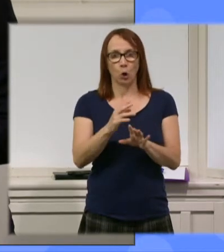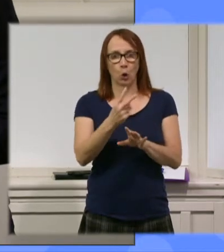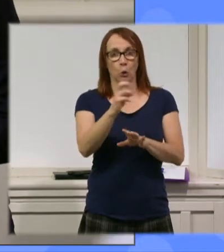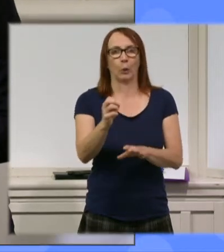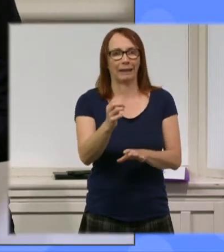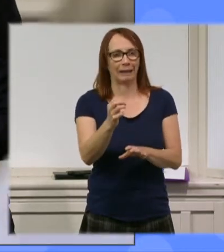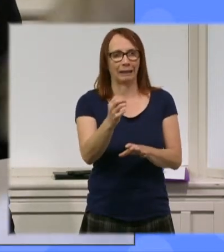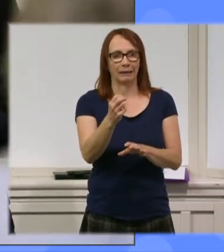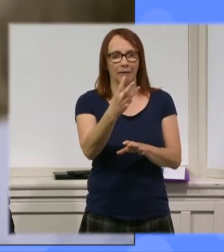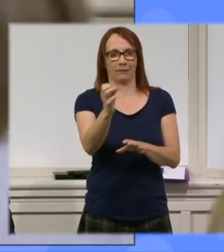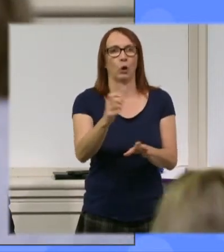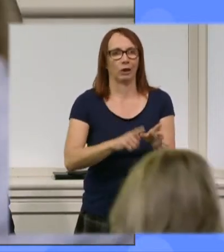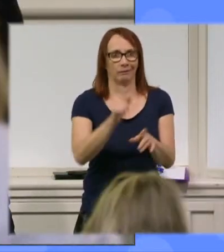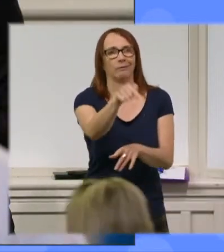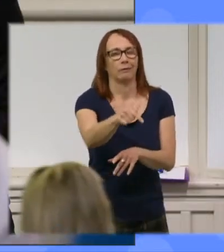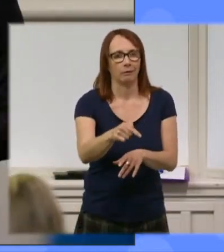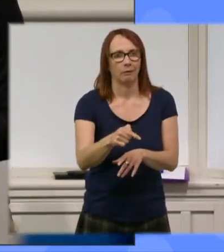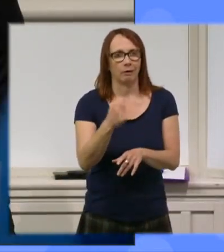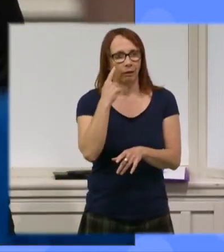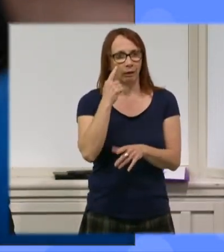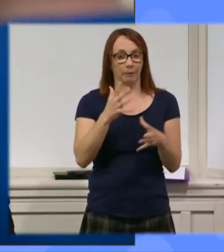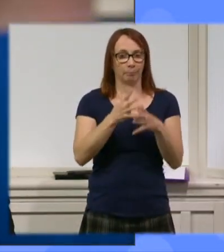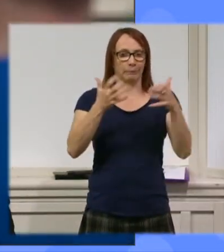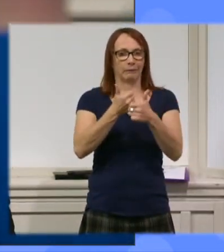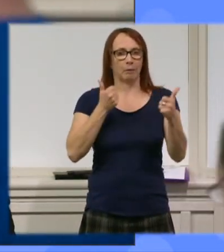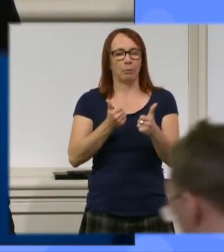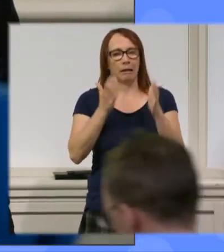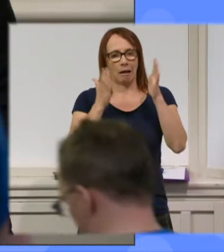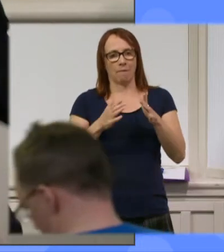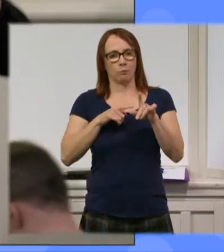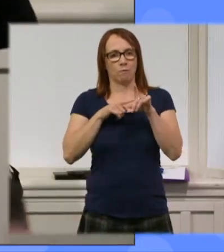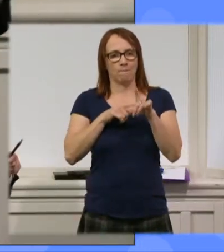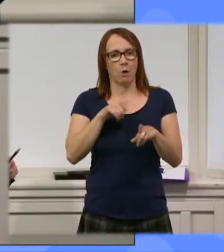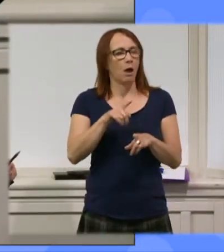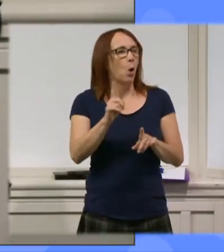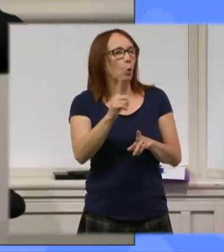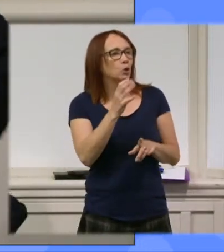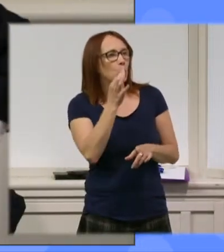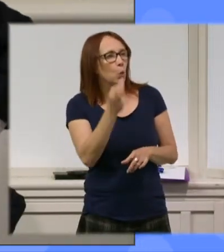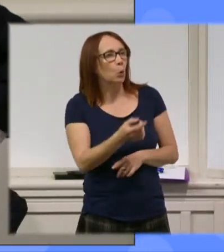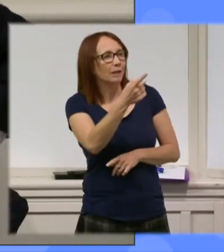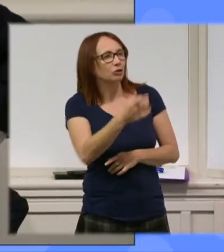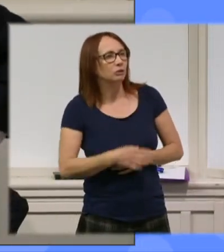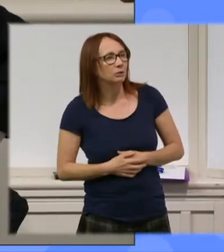so I think the banker companies should follow the example it's just I thank